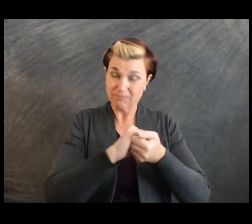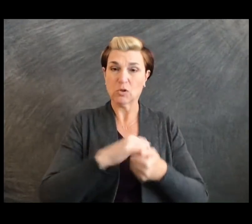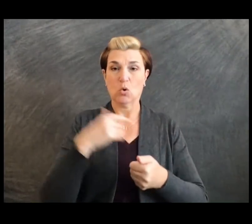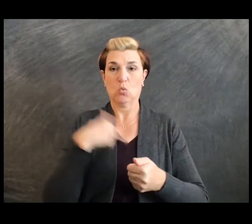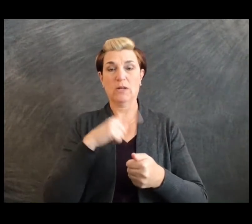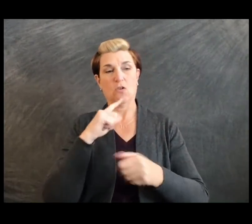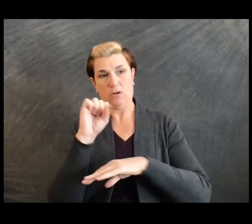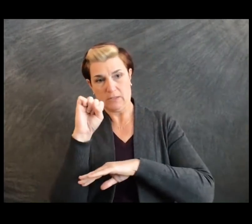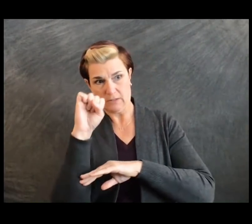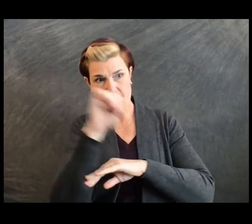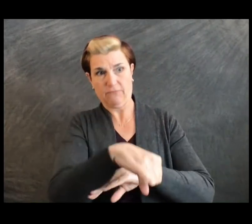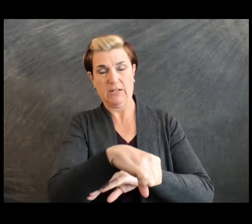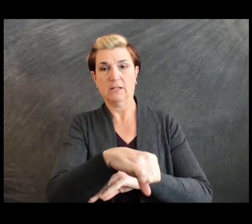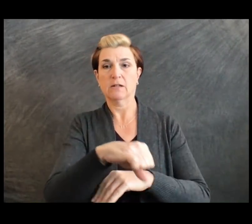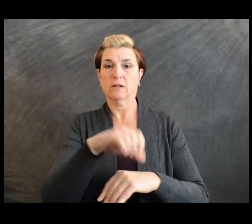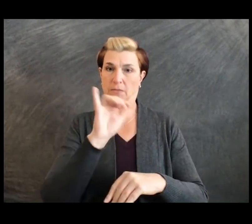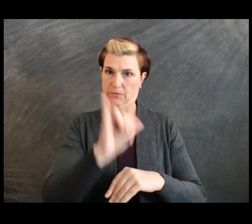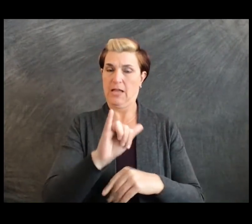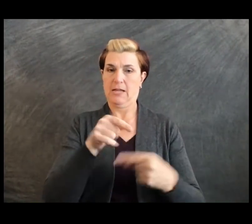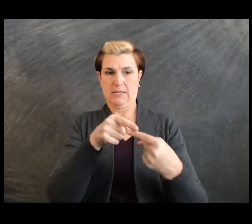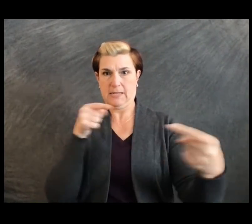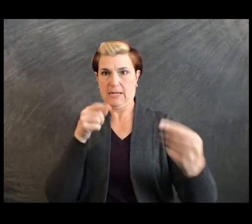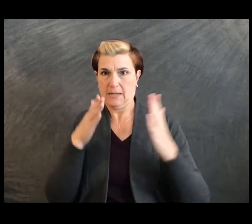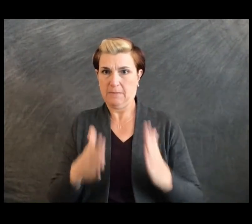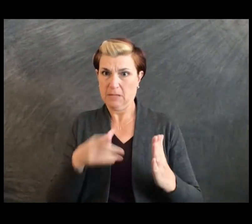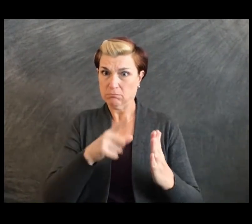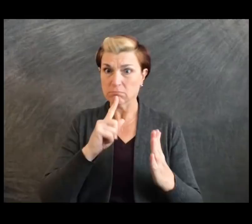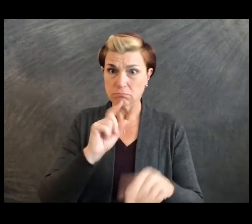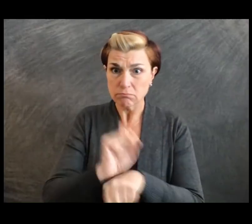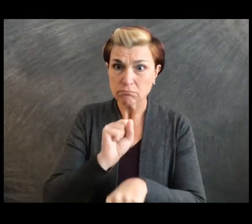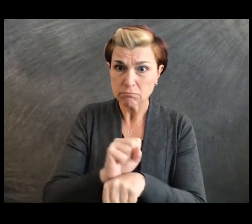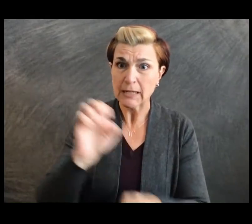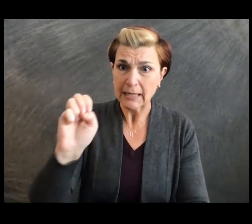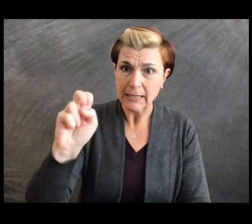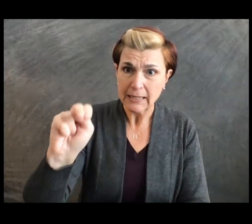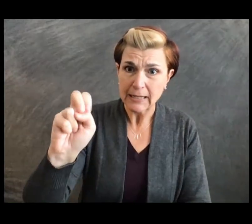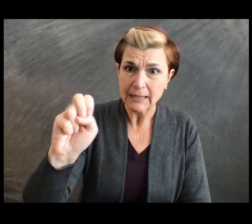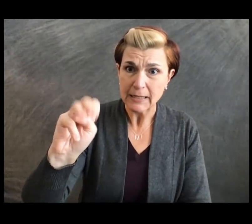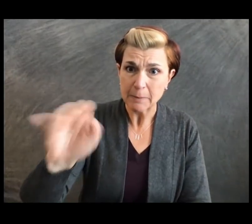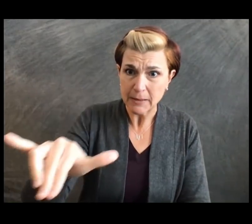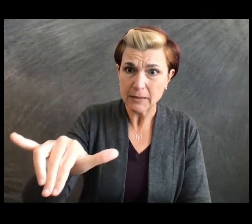enemy and we will be successful very successful hopefully very much sooner